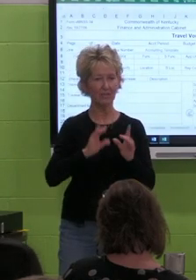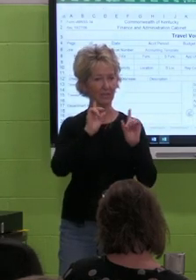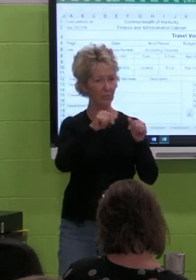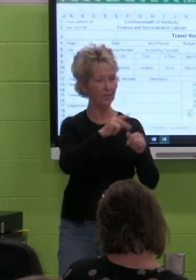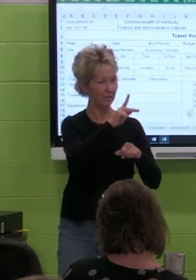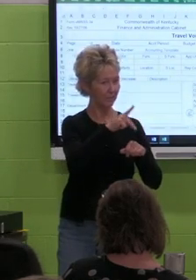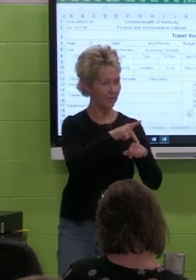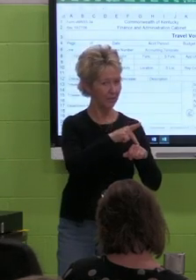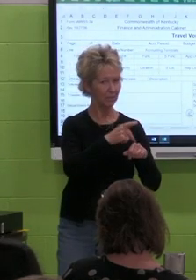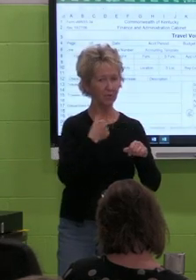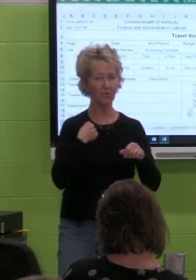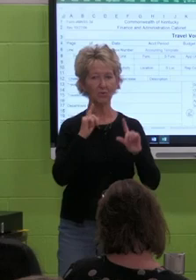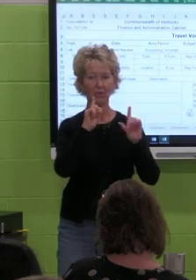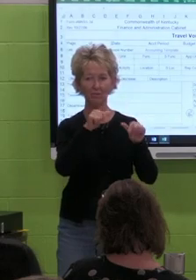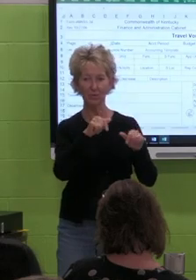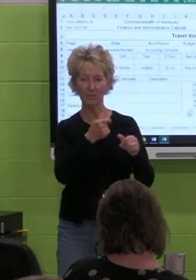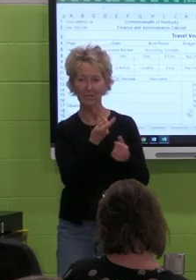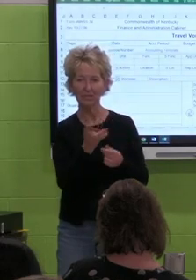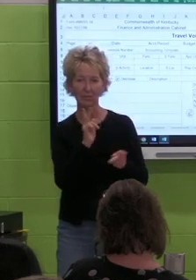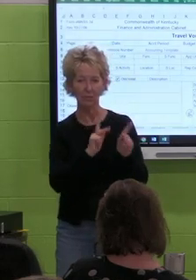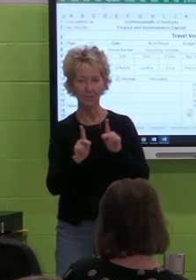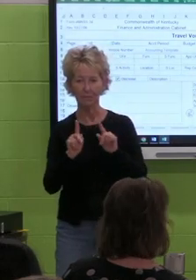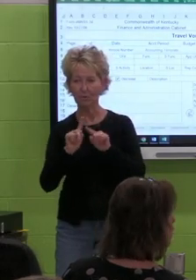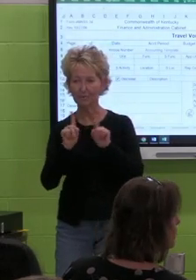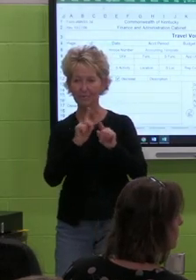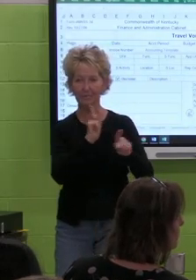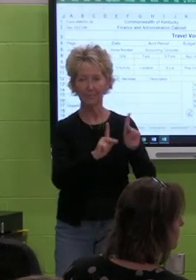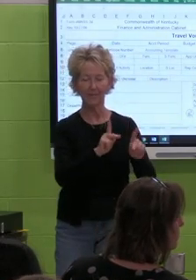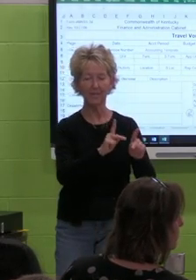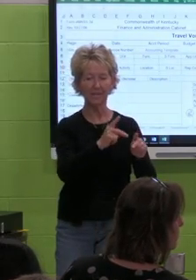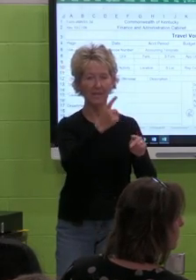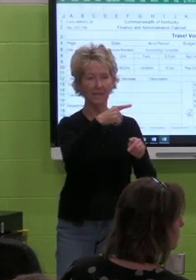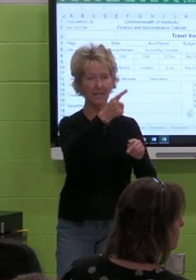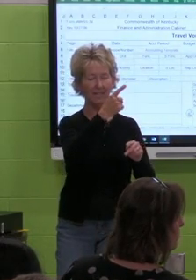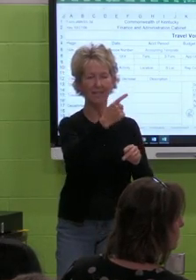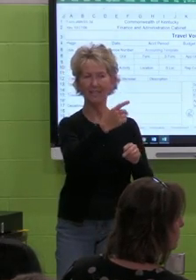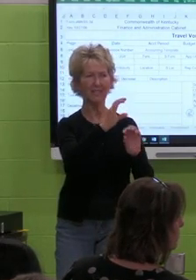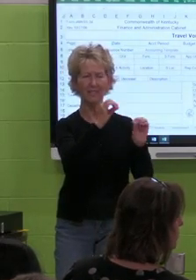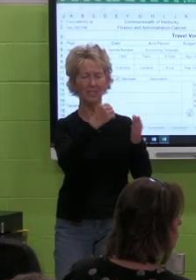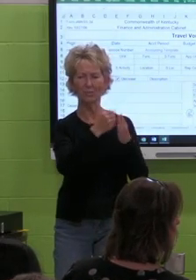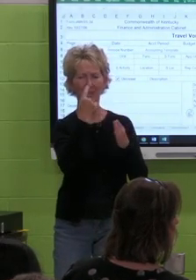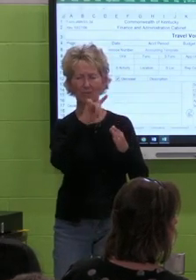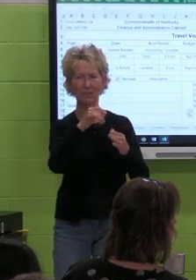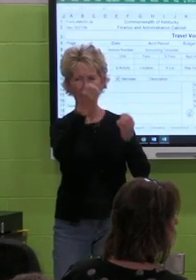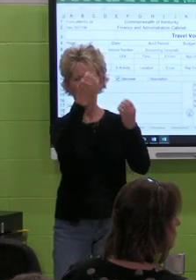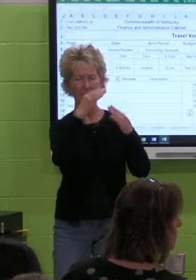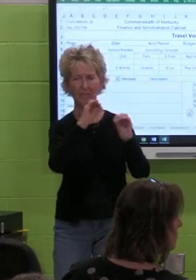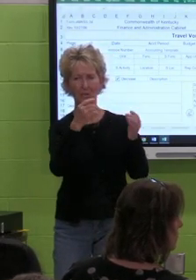went to several people and I keep on getting told there's no money for that so you're telling me